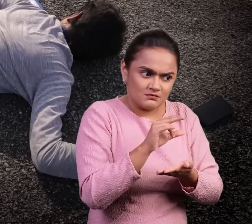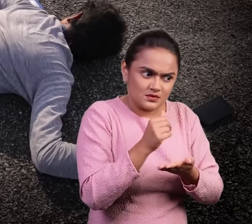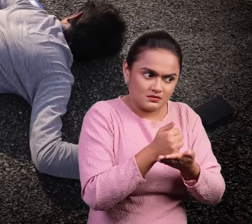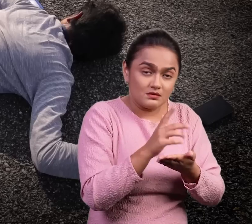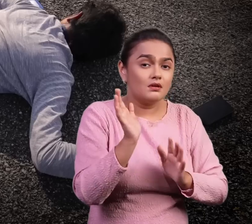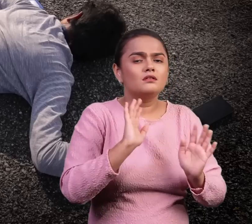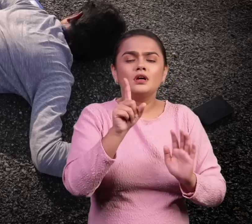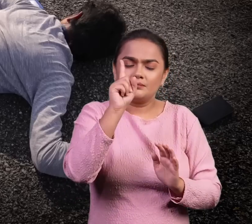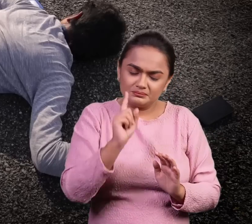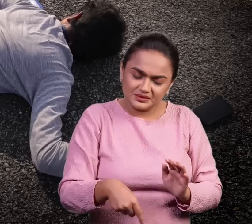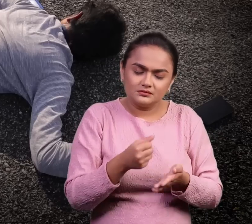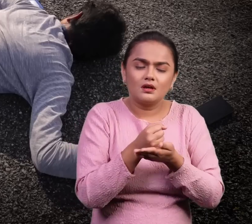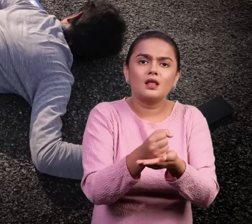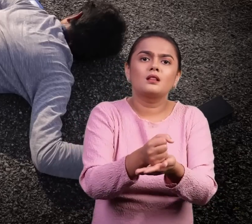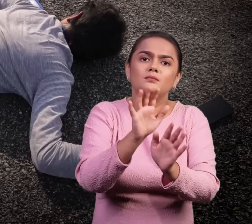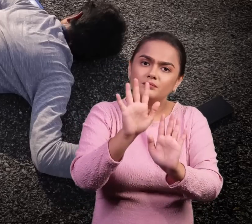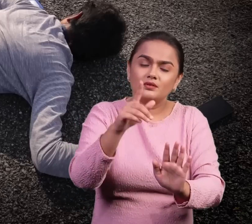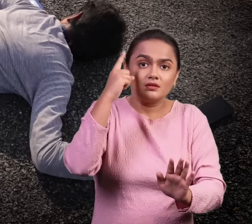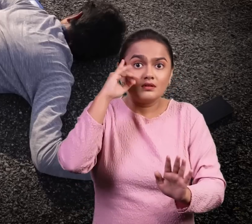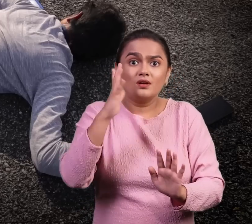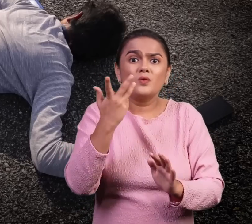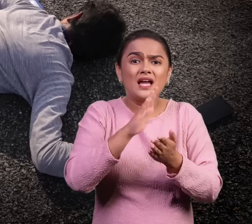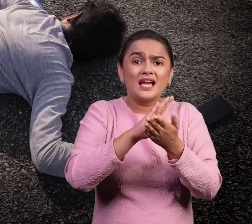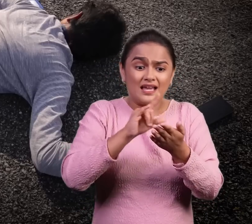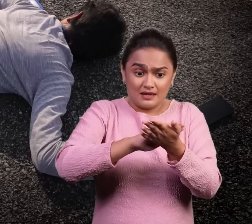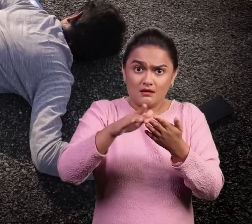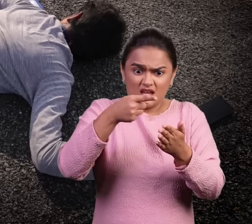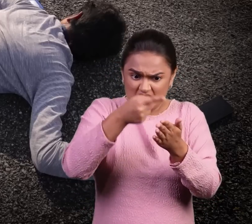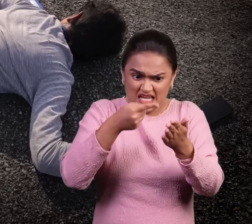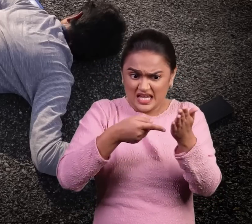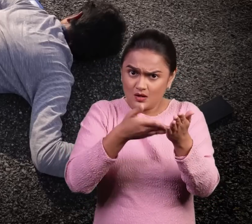We should help. And why? Because HIV cannot enter through intact skin.